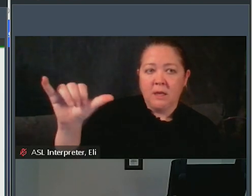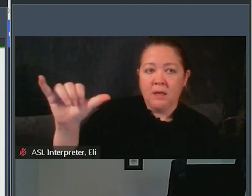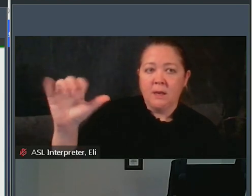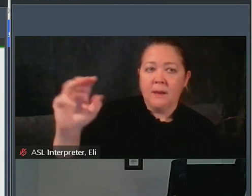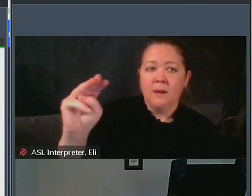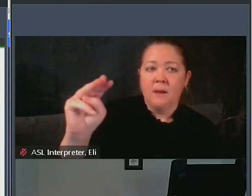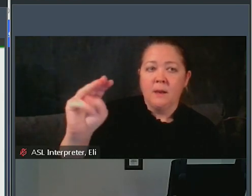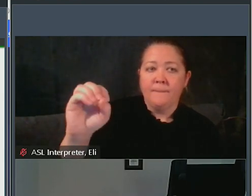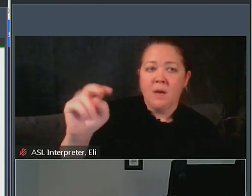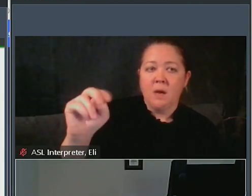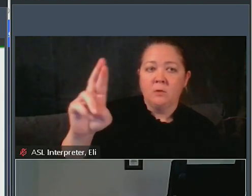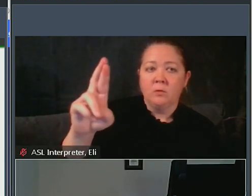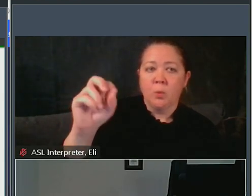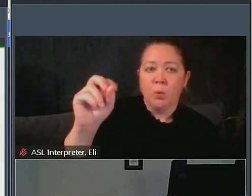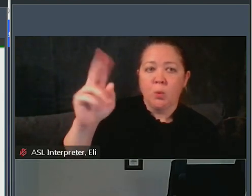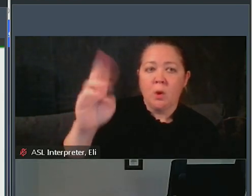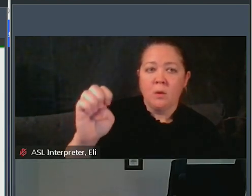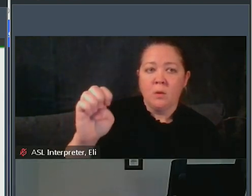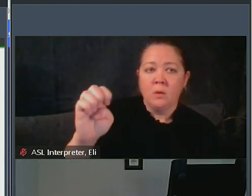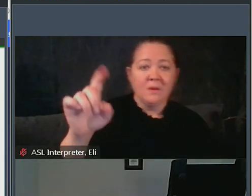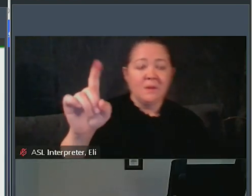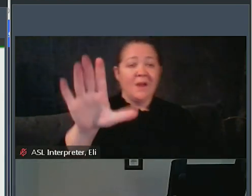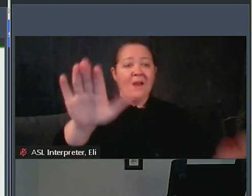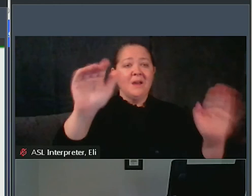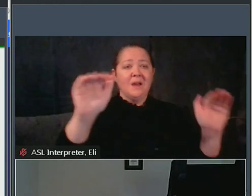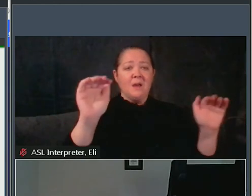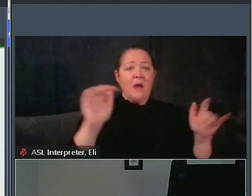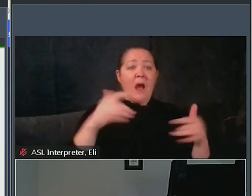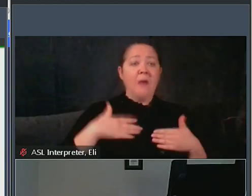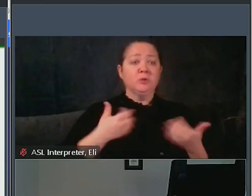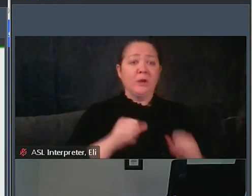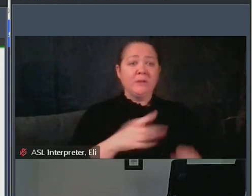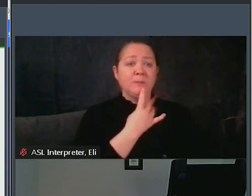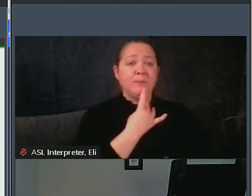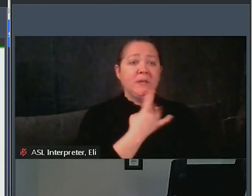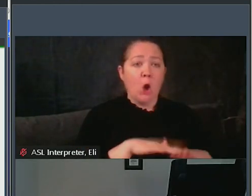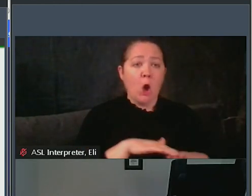Hello, I was trying to speak on behalf of Langevin. Are you an attorney?